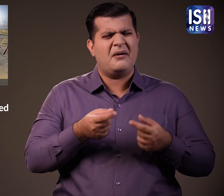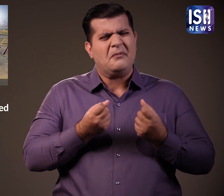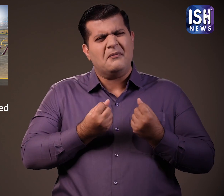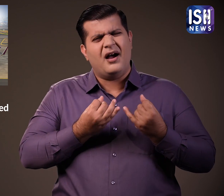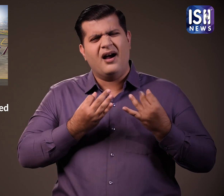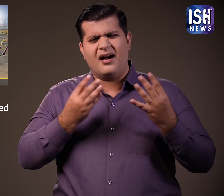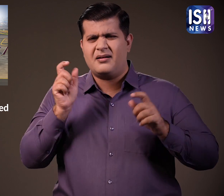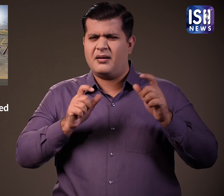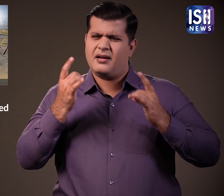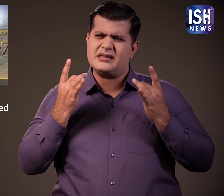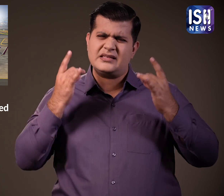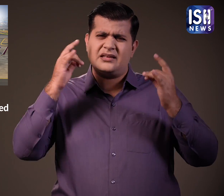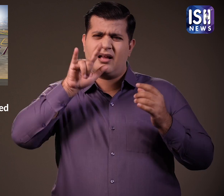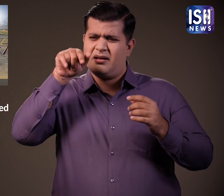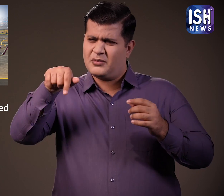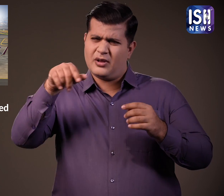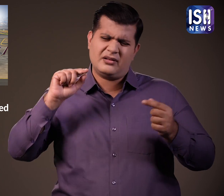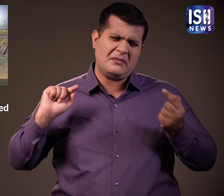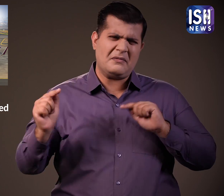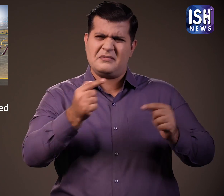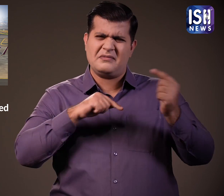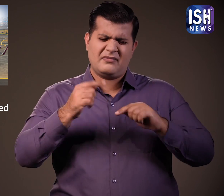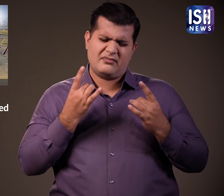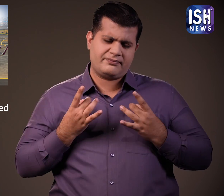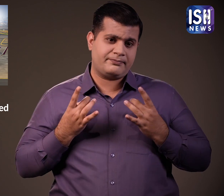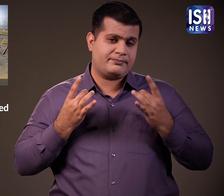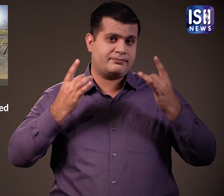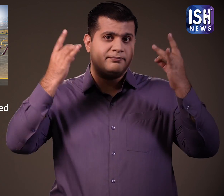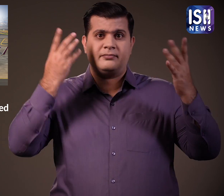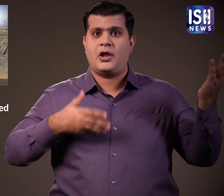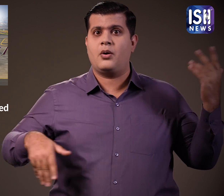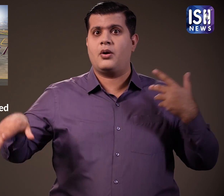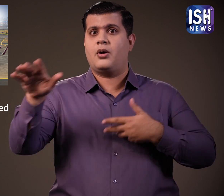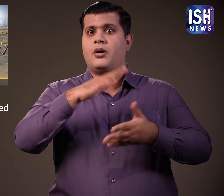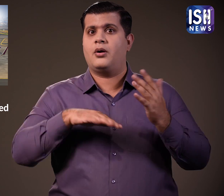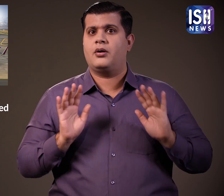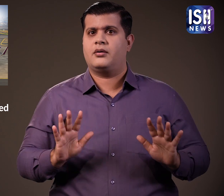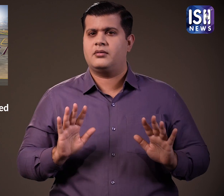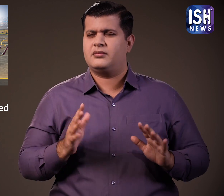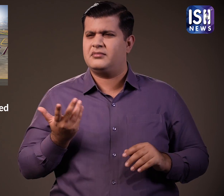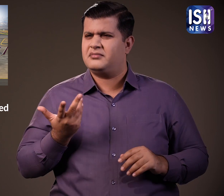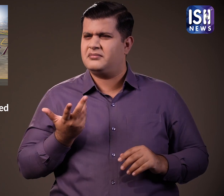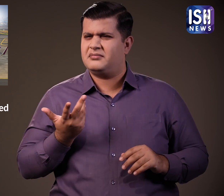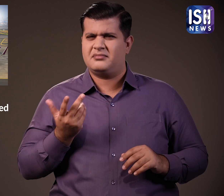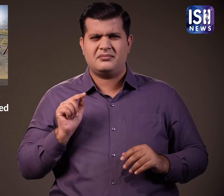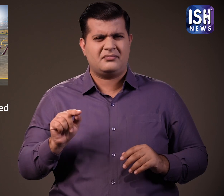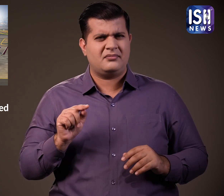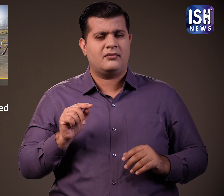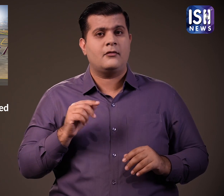There were many angry passengers arguing at the airports. So what's the reason for all this?